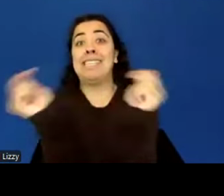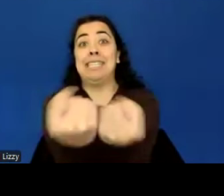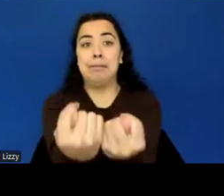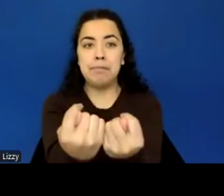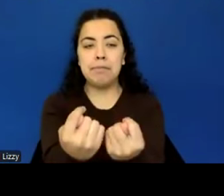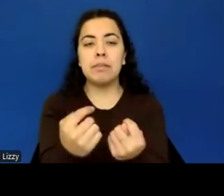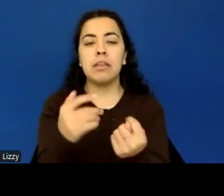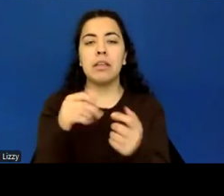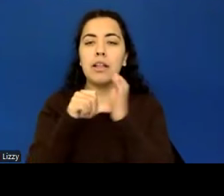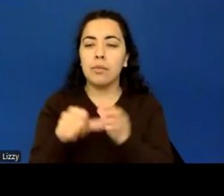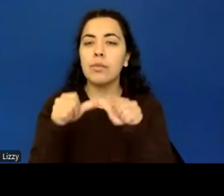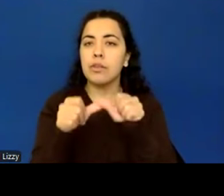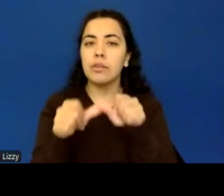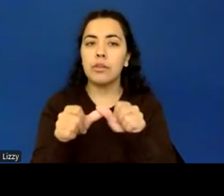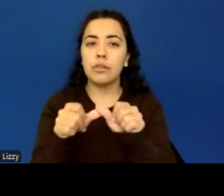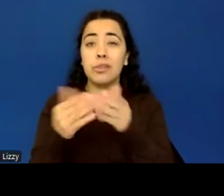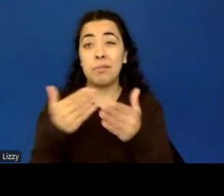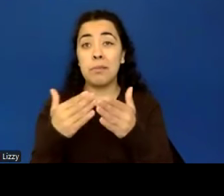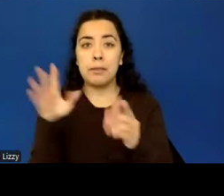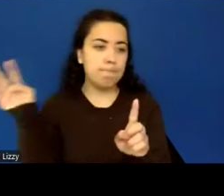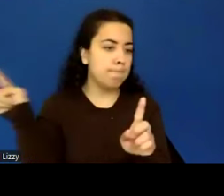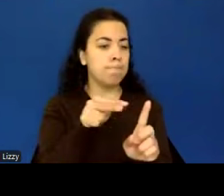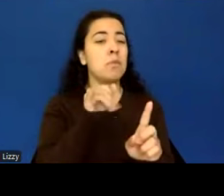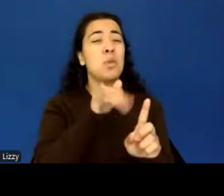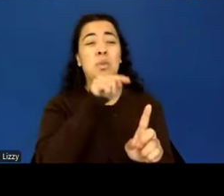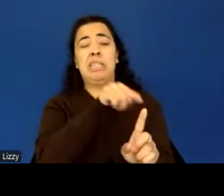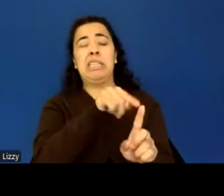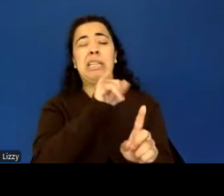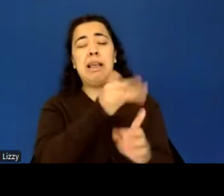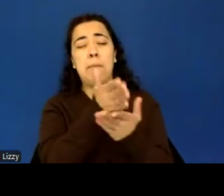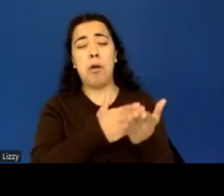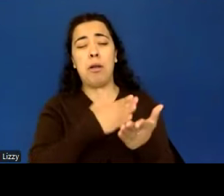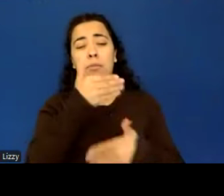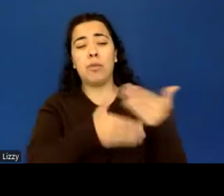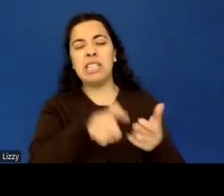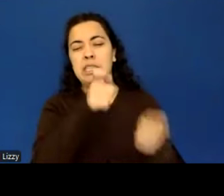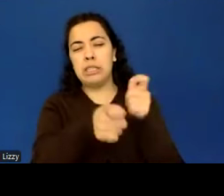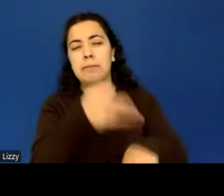where your processes might need to be modified as well, because, like every other aspect of process,